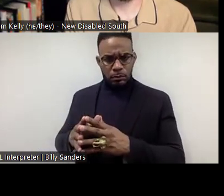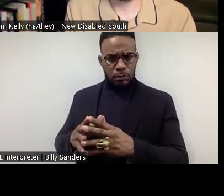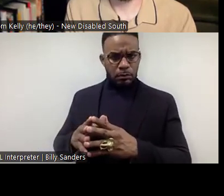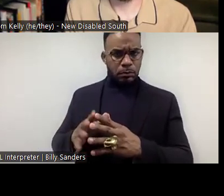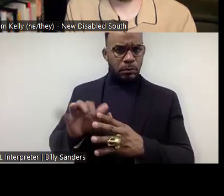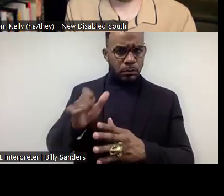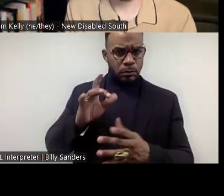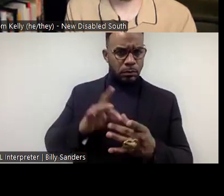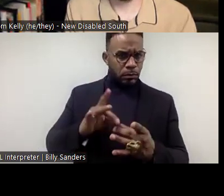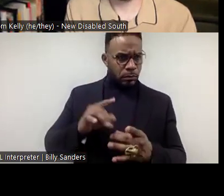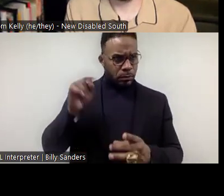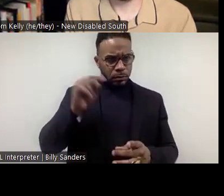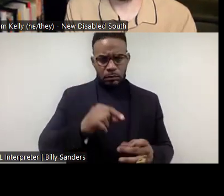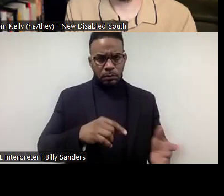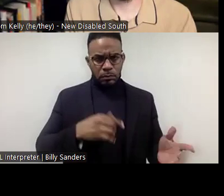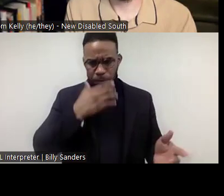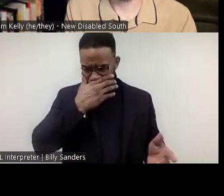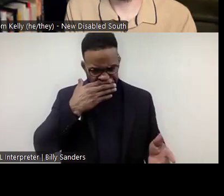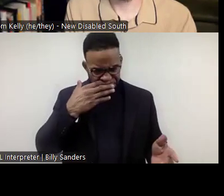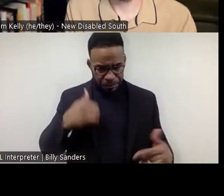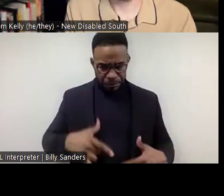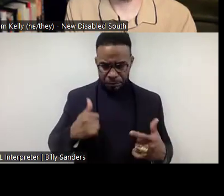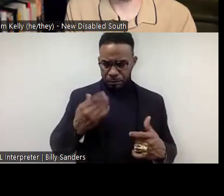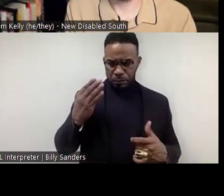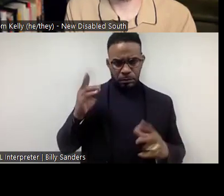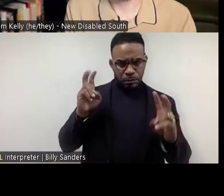going to on the thing also that